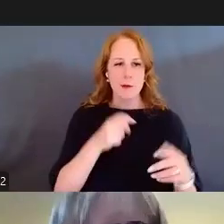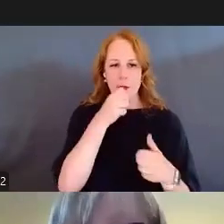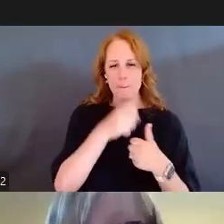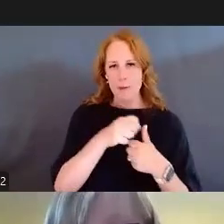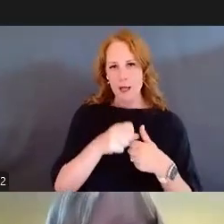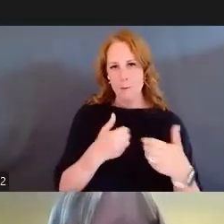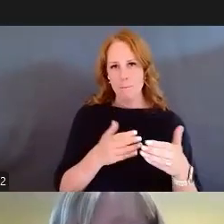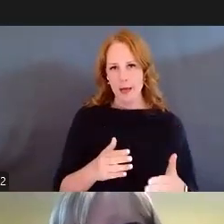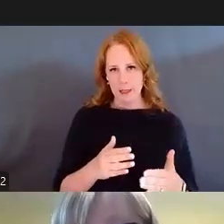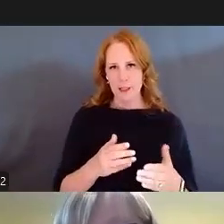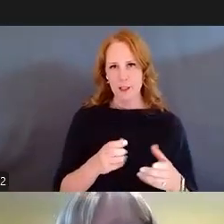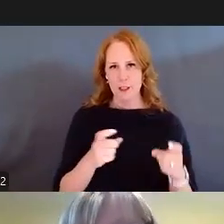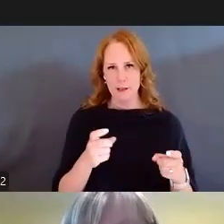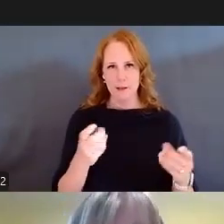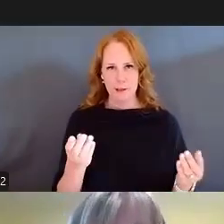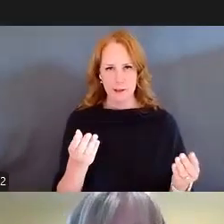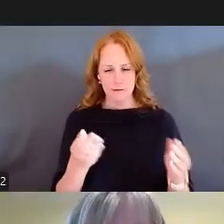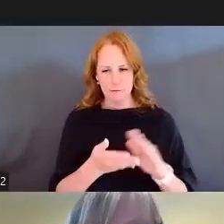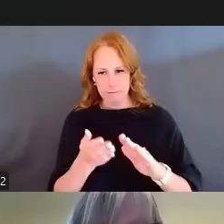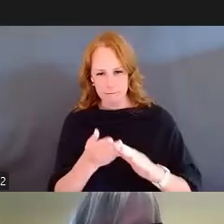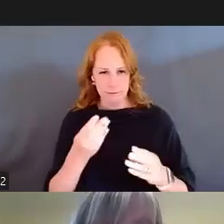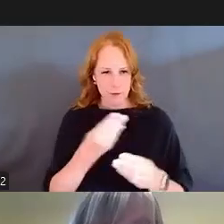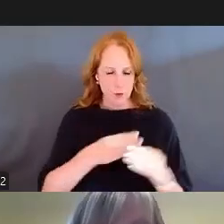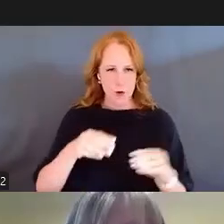mail that comes and goes out of Microsoft. I wish I had the number off the top of my head, but it